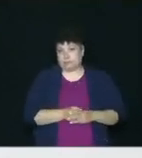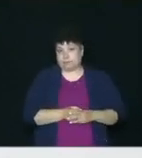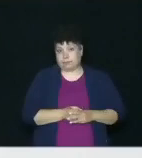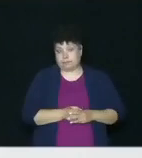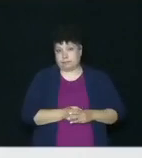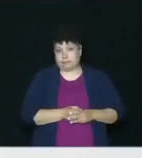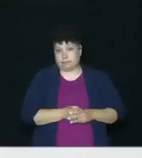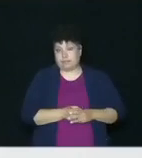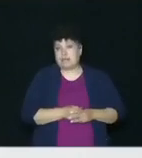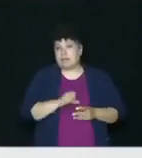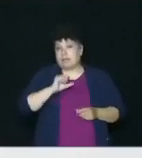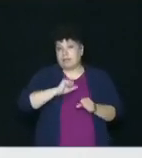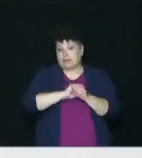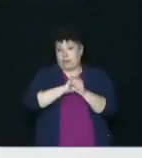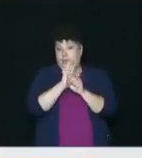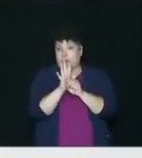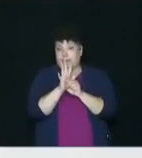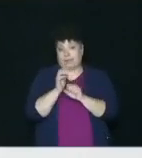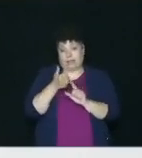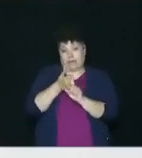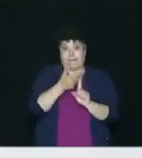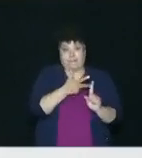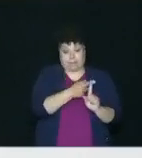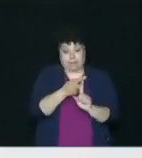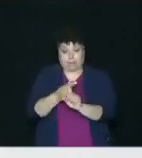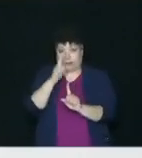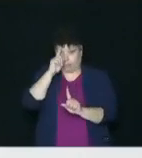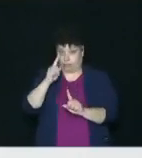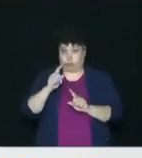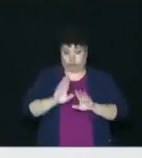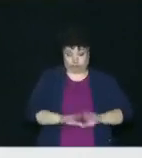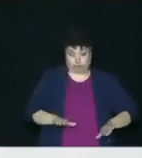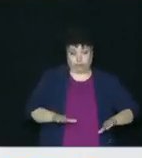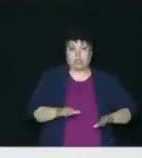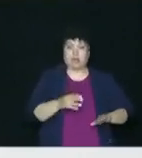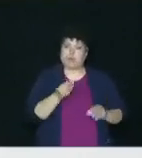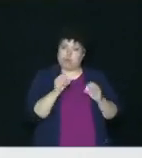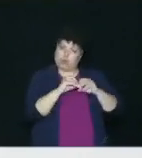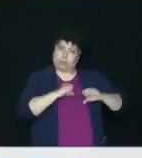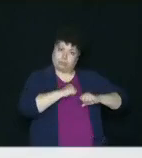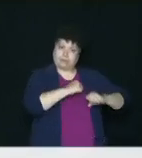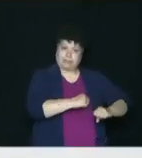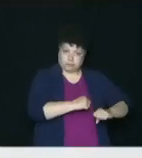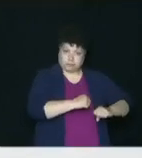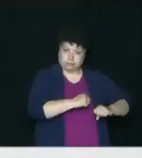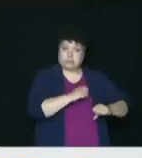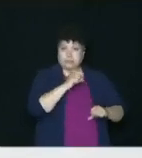ICU ADMISSIONS FOR THOSE UNDER